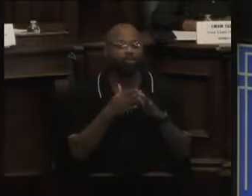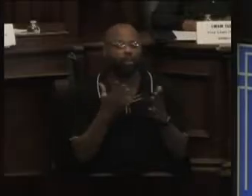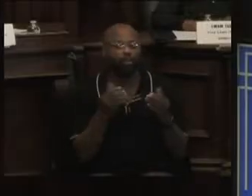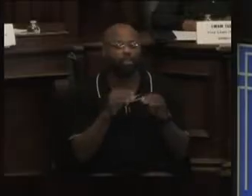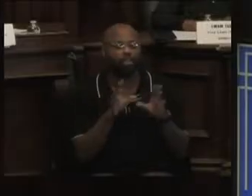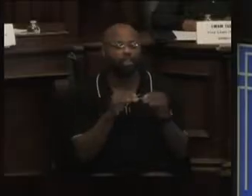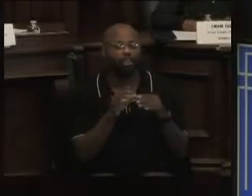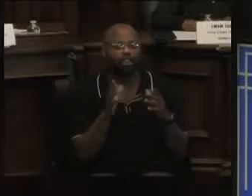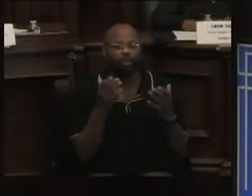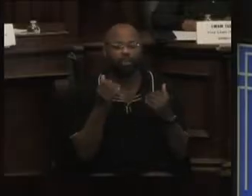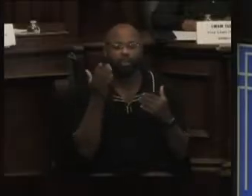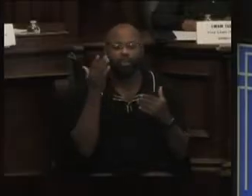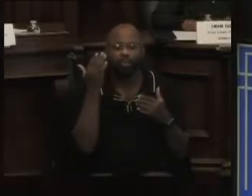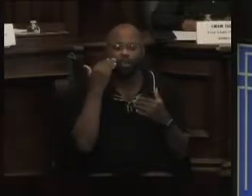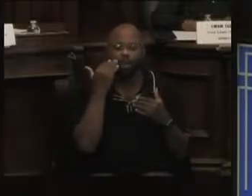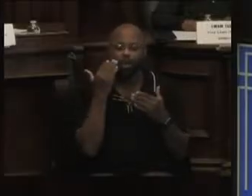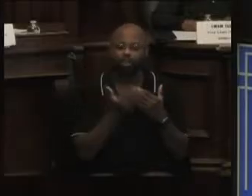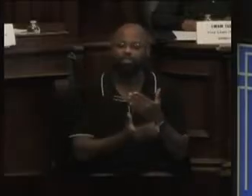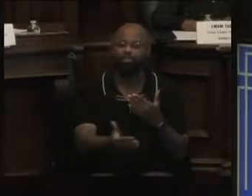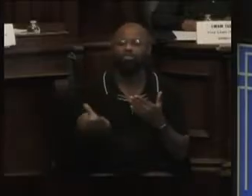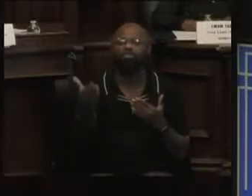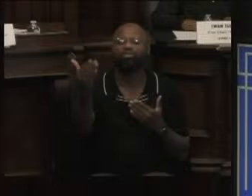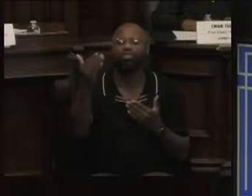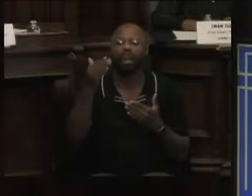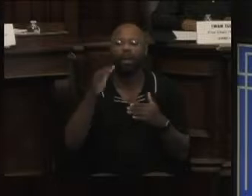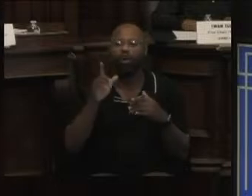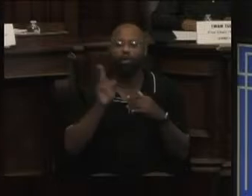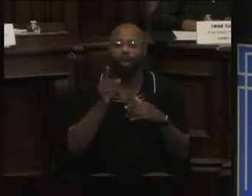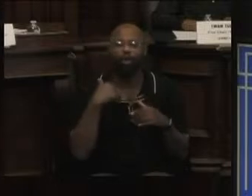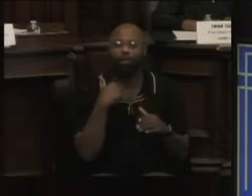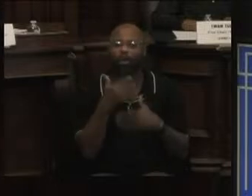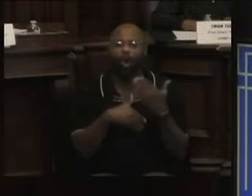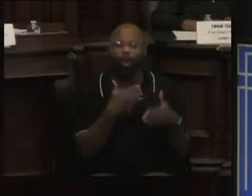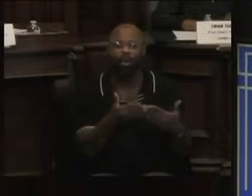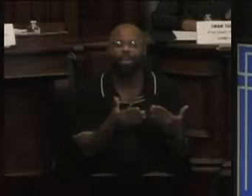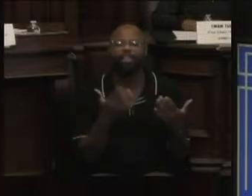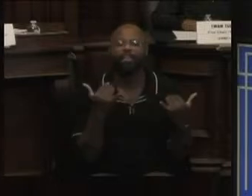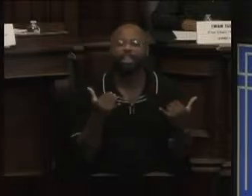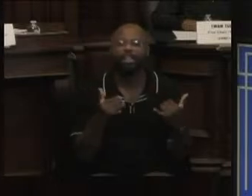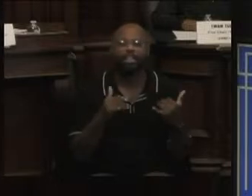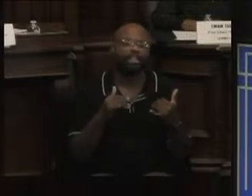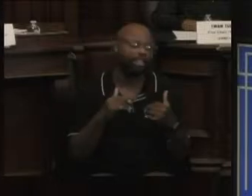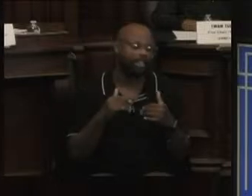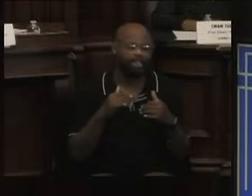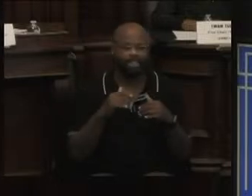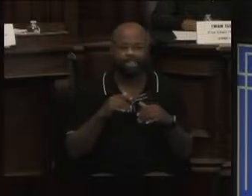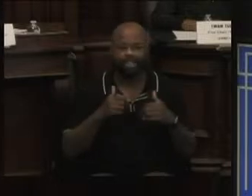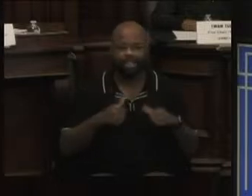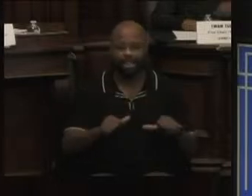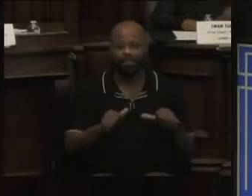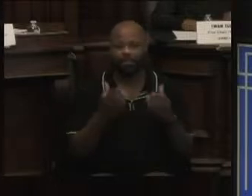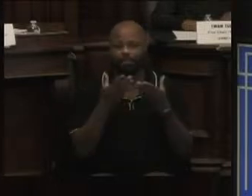and timelines. Our community wants clarity. They want to know the direction that we're